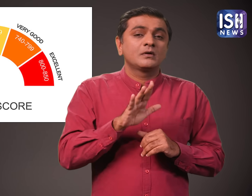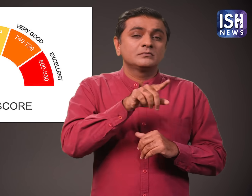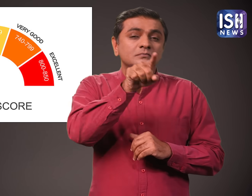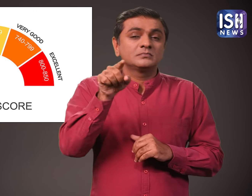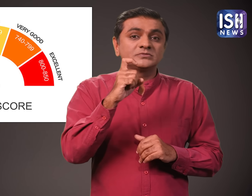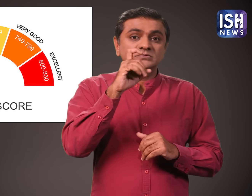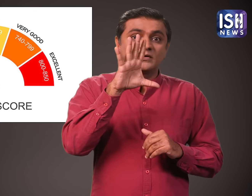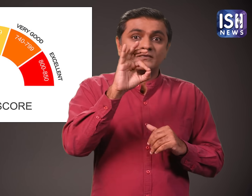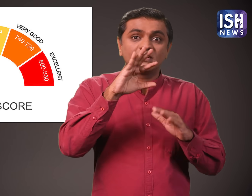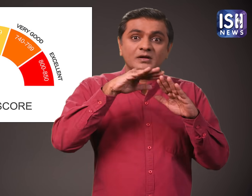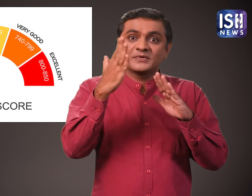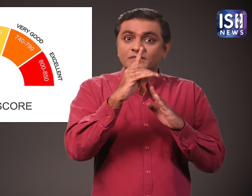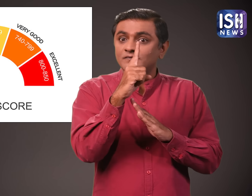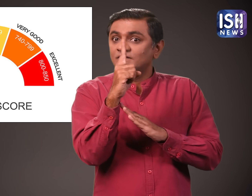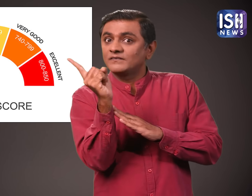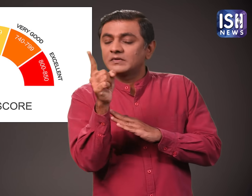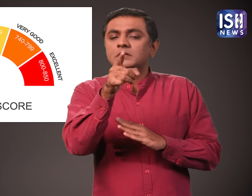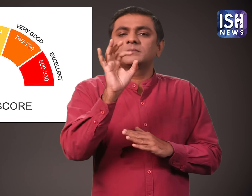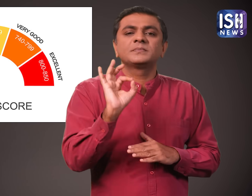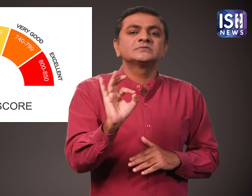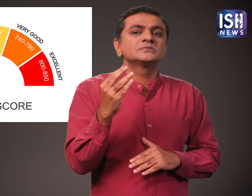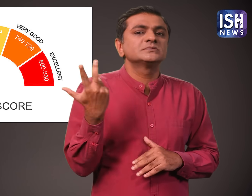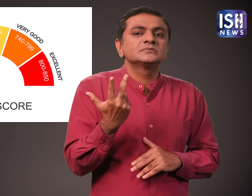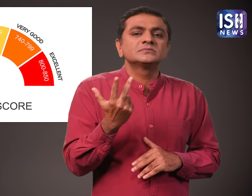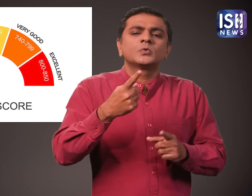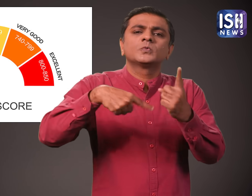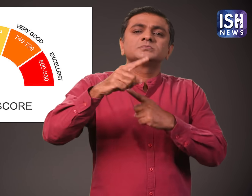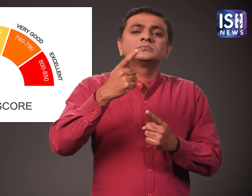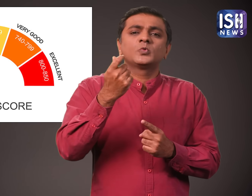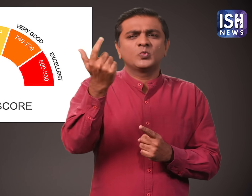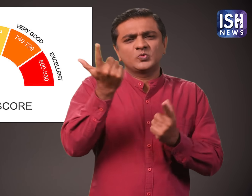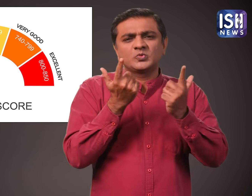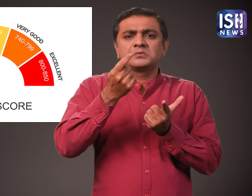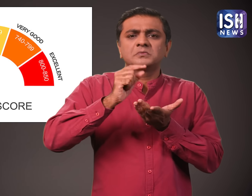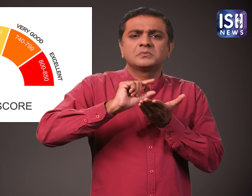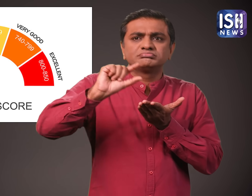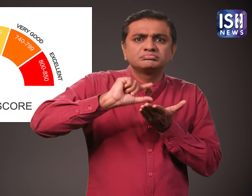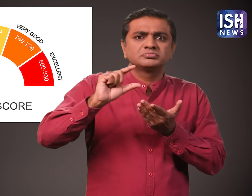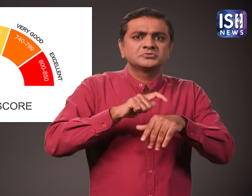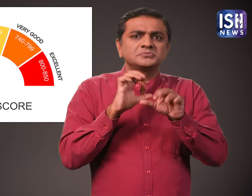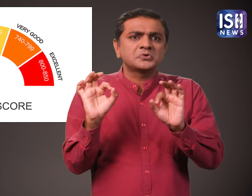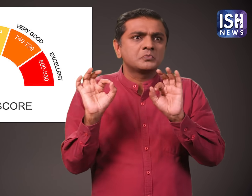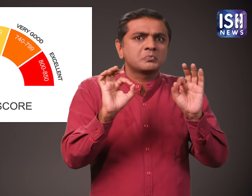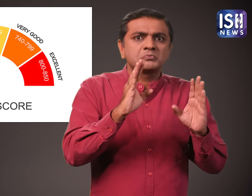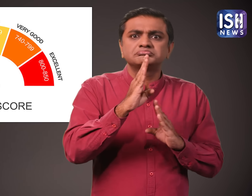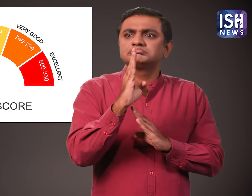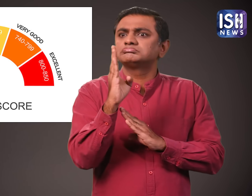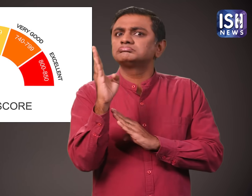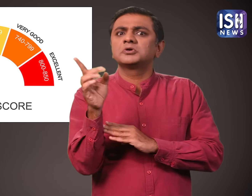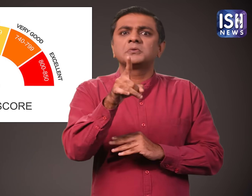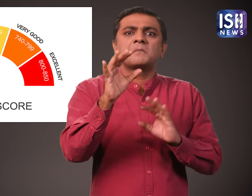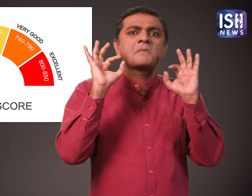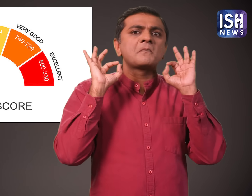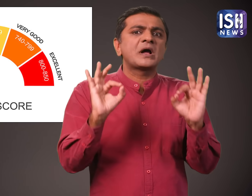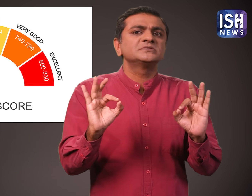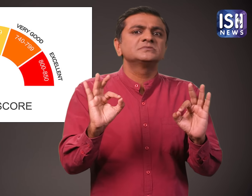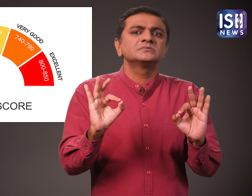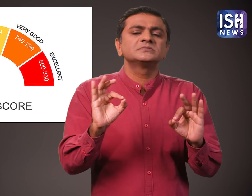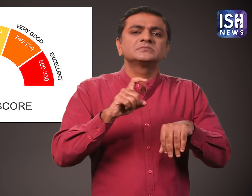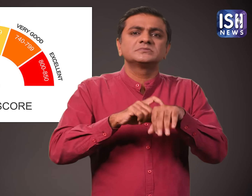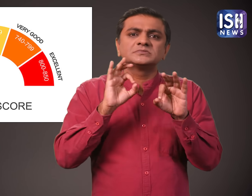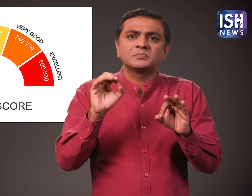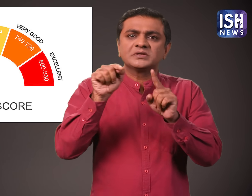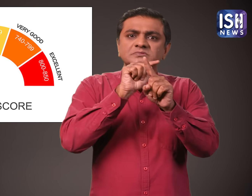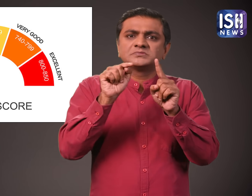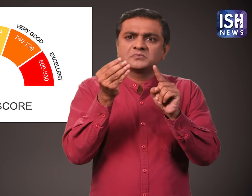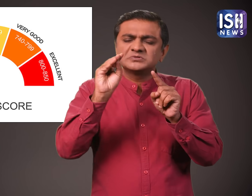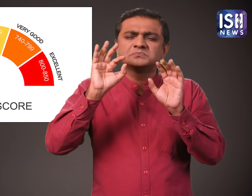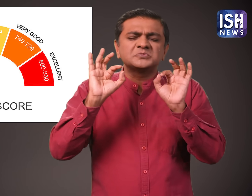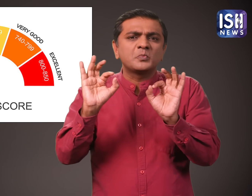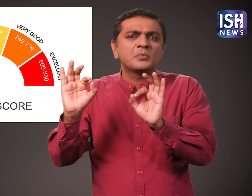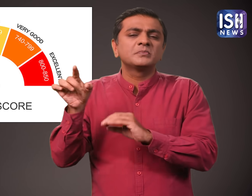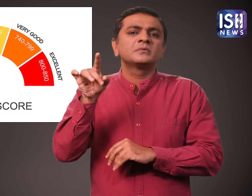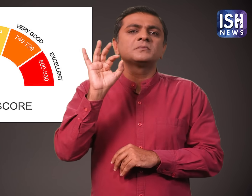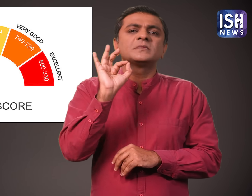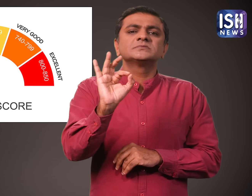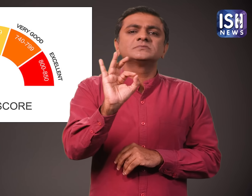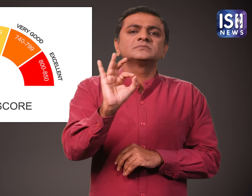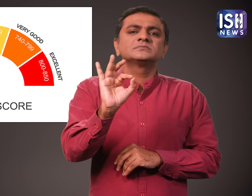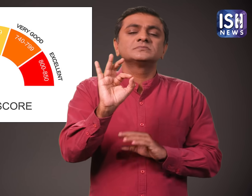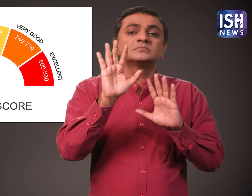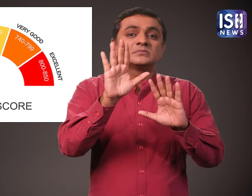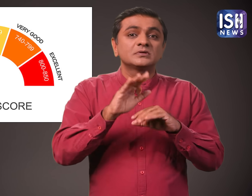A credit score above 750 is excellent, showing timely repayments and earning better interest rates."